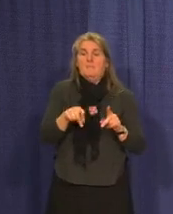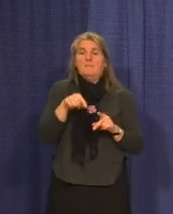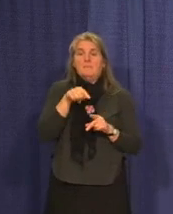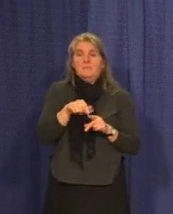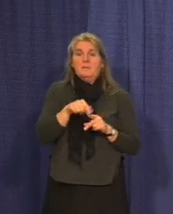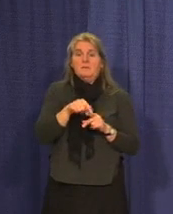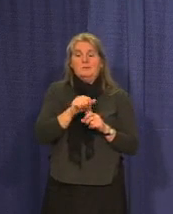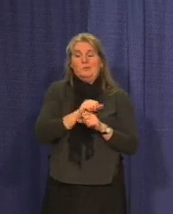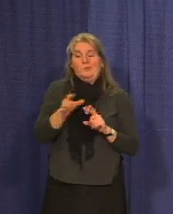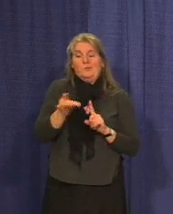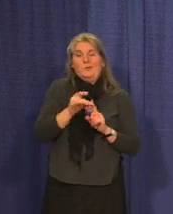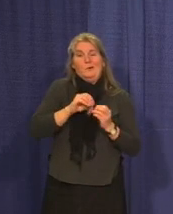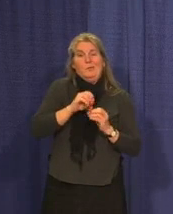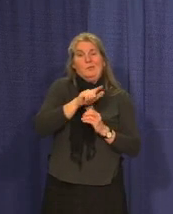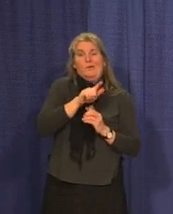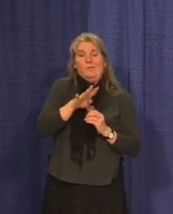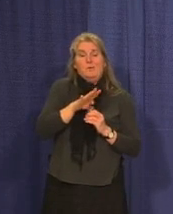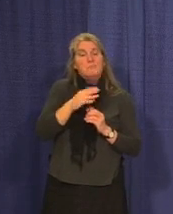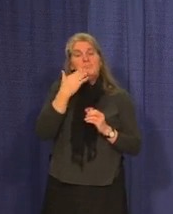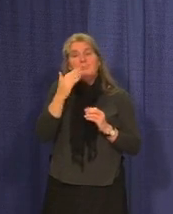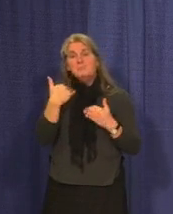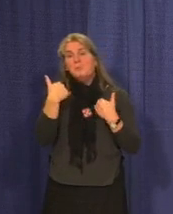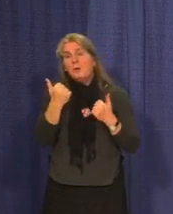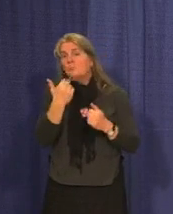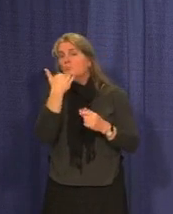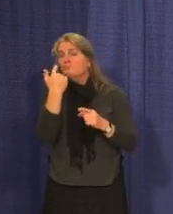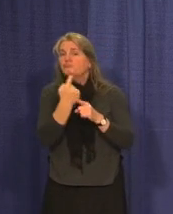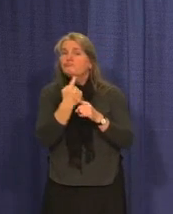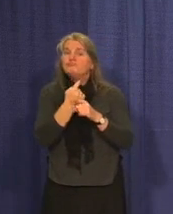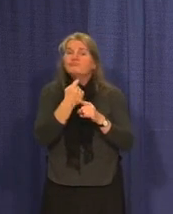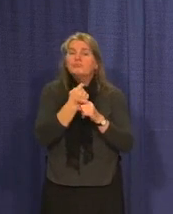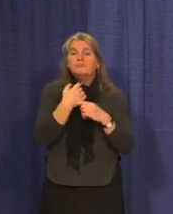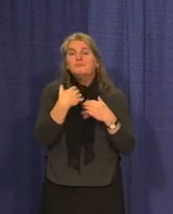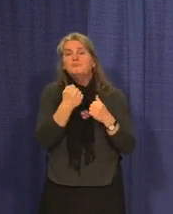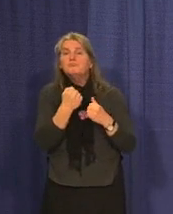In this case, the individual-- in case number 24, is doing